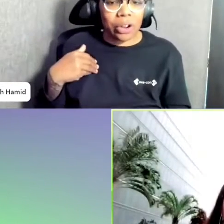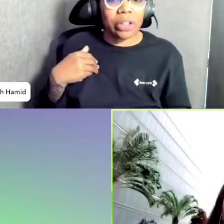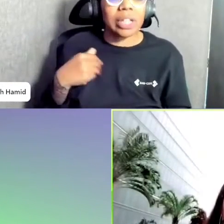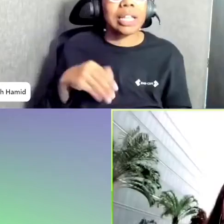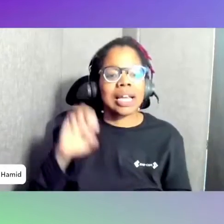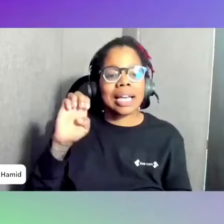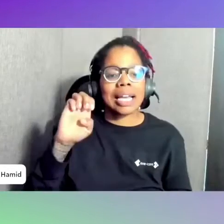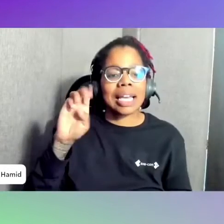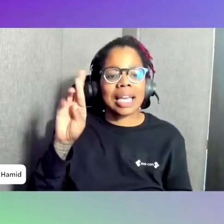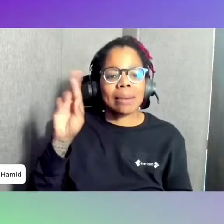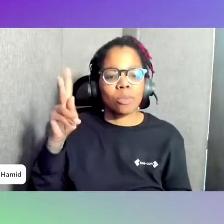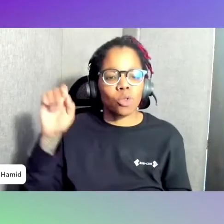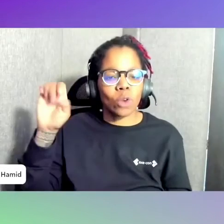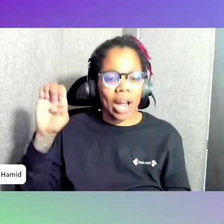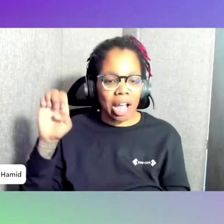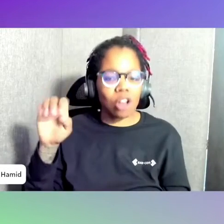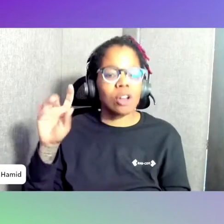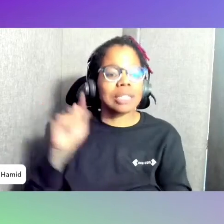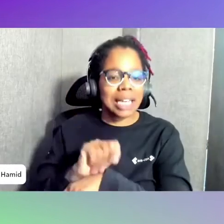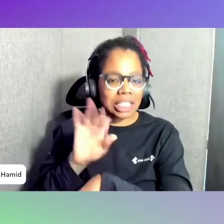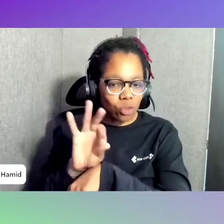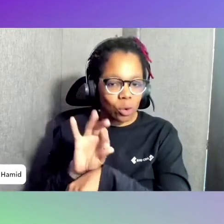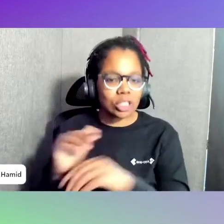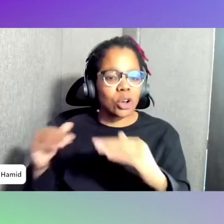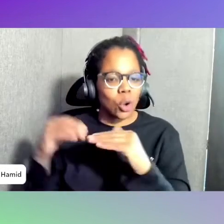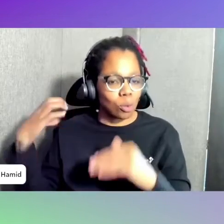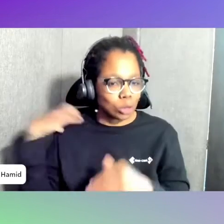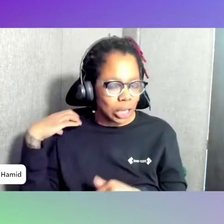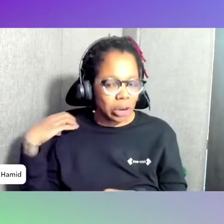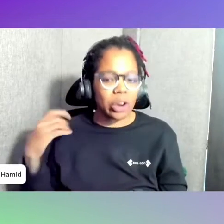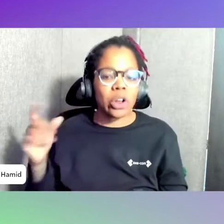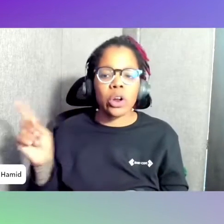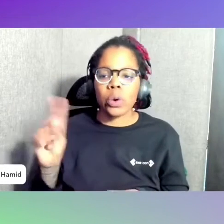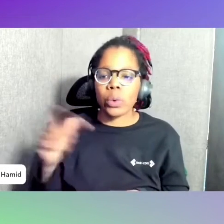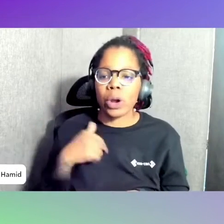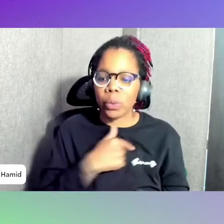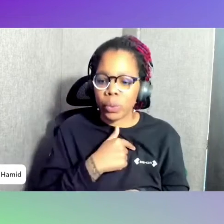[Danielle Montour] Hi, my name is Danielle. I am a